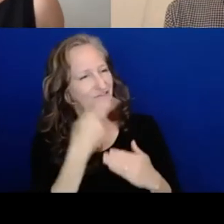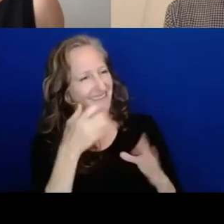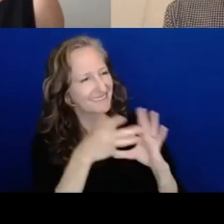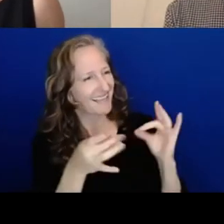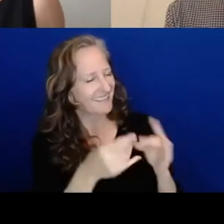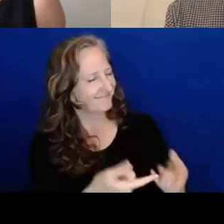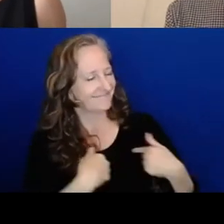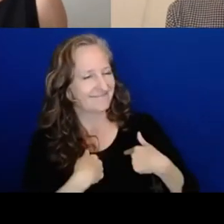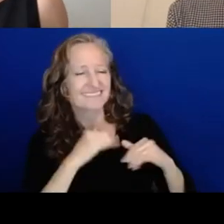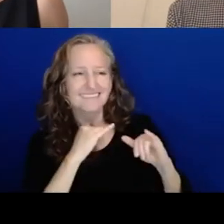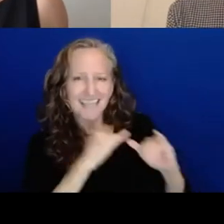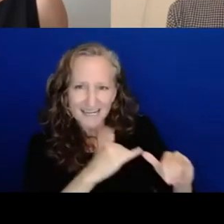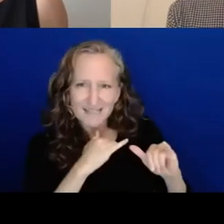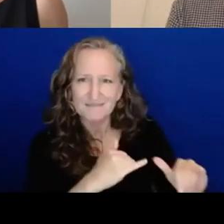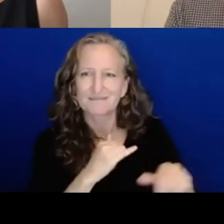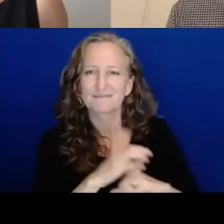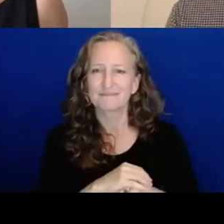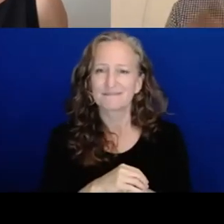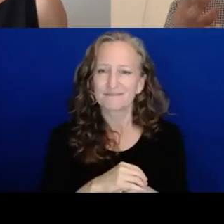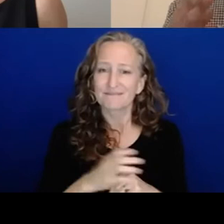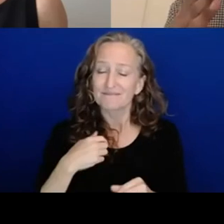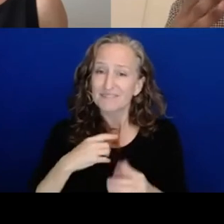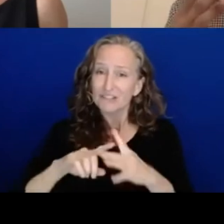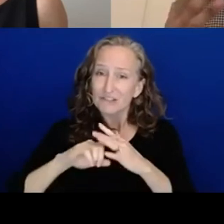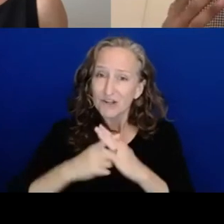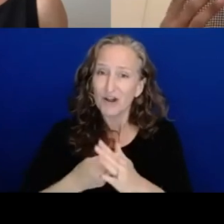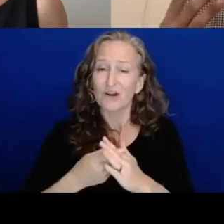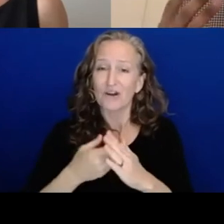I think coming into this at first it was, you know, I was somewhat relieved in a sense,